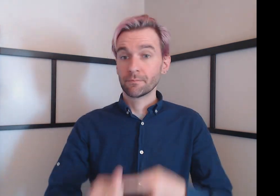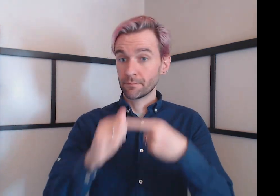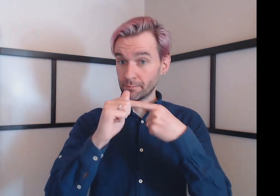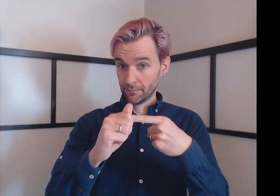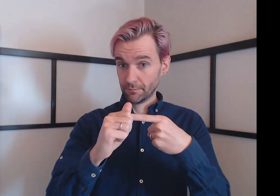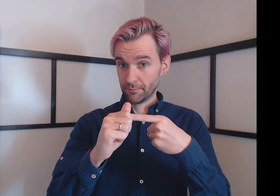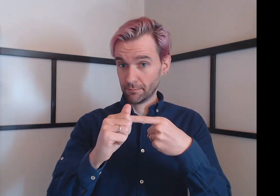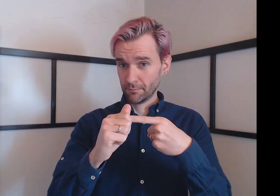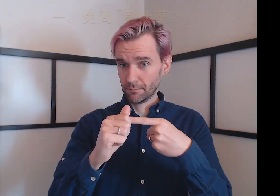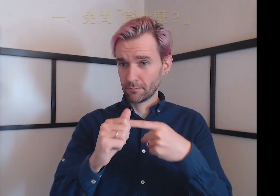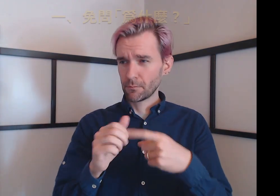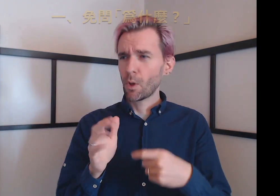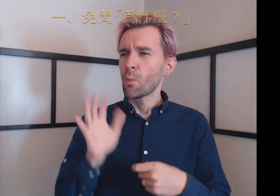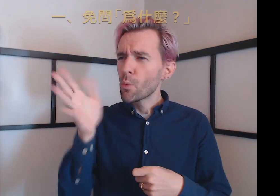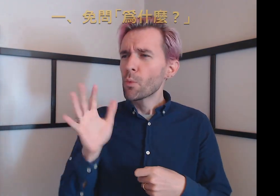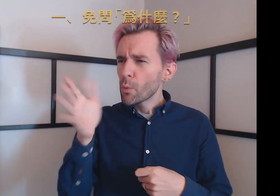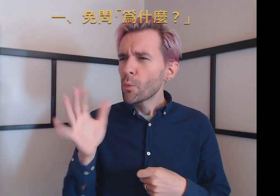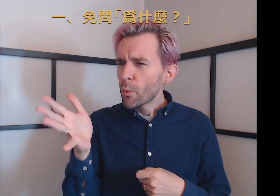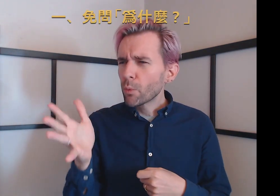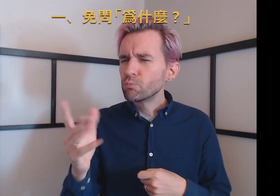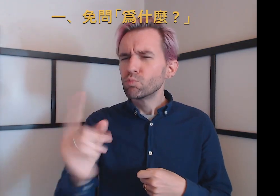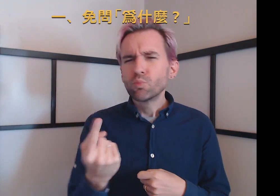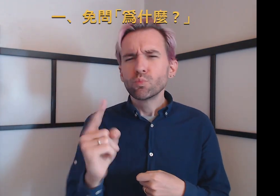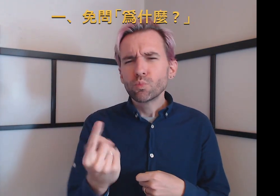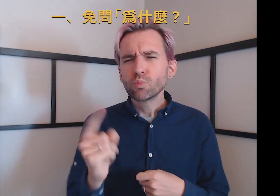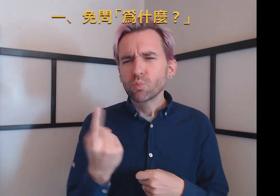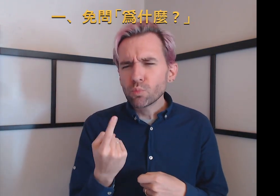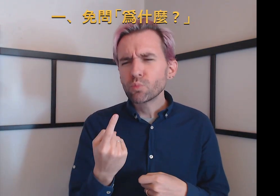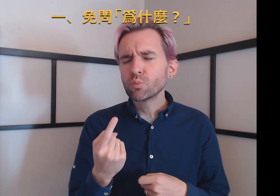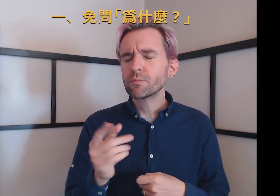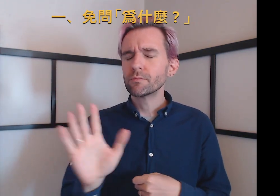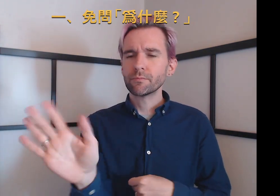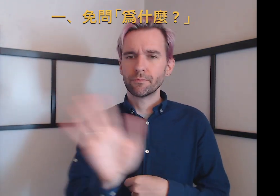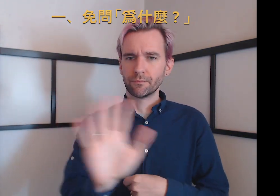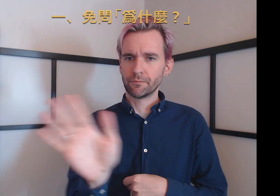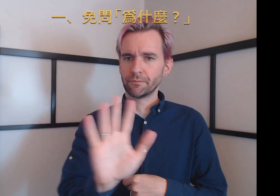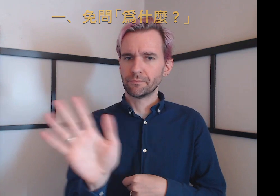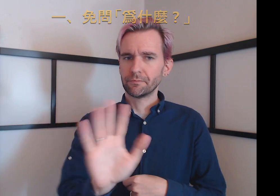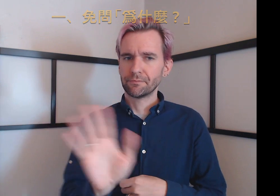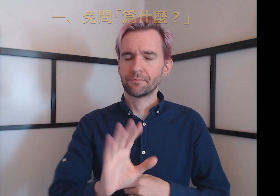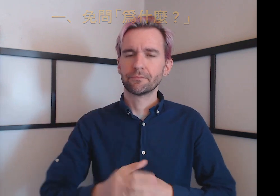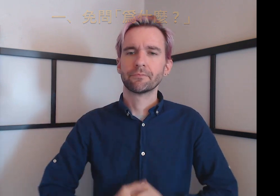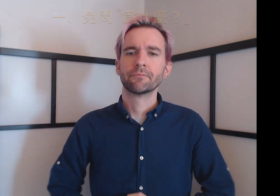[1. Stop Asking “Why?”]